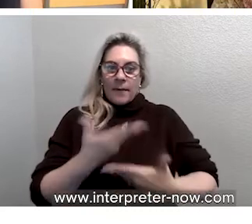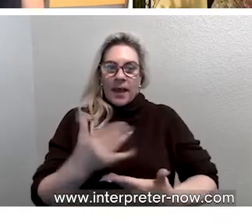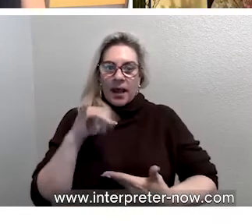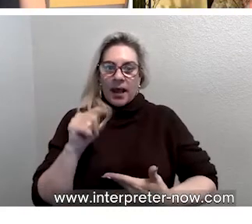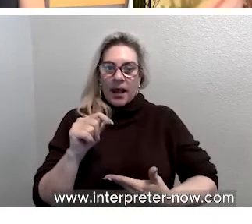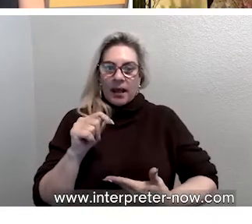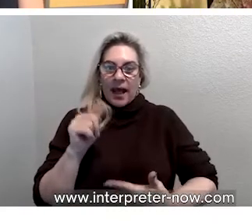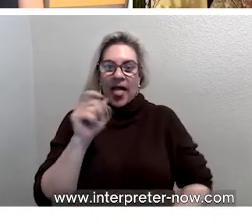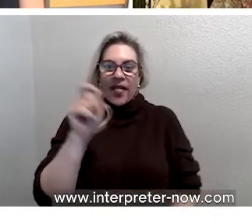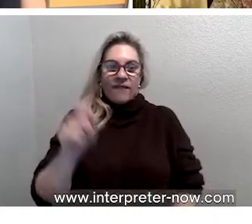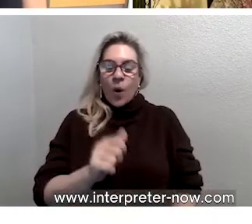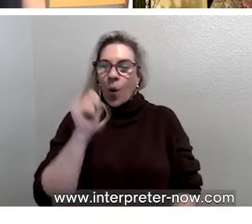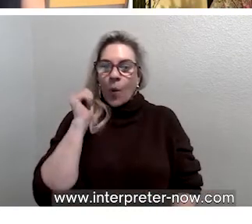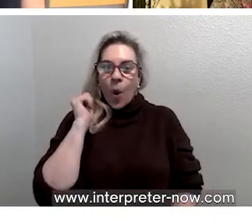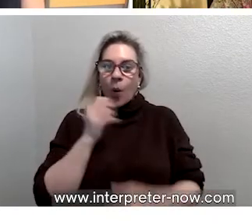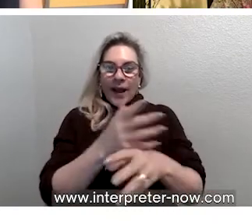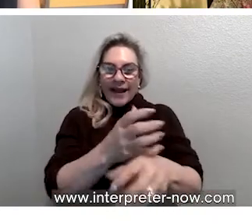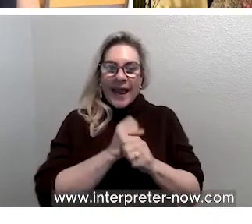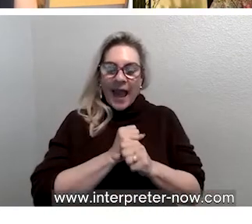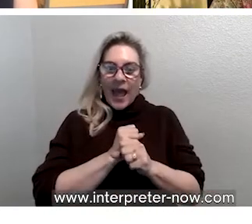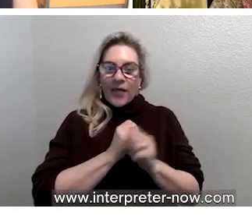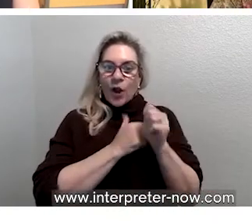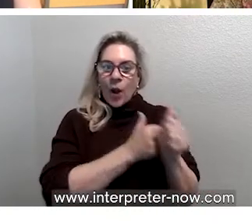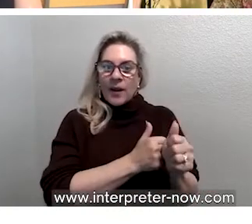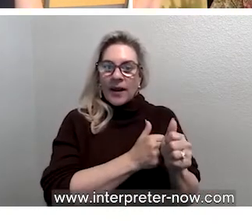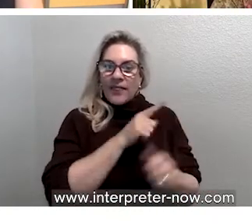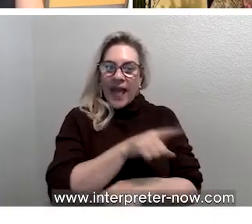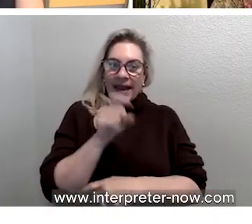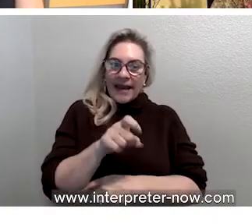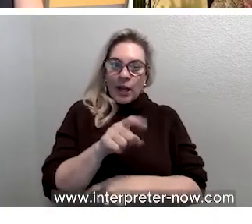the accommodations they really do need to be successful because there is so much fear